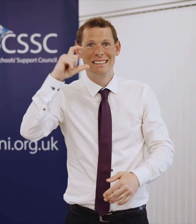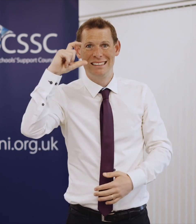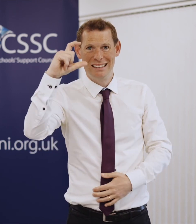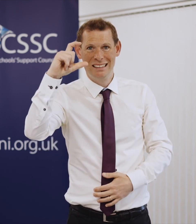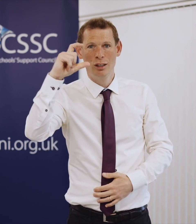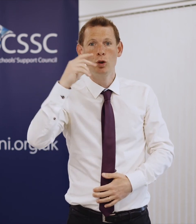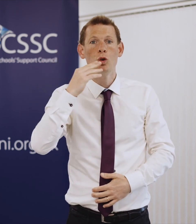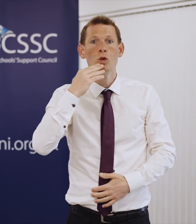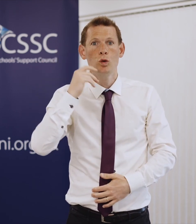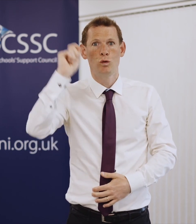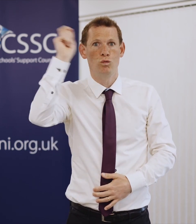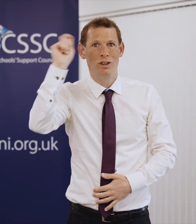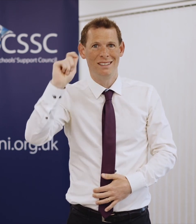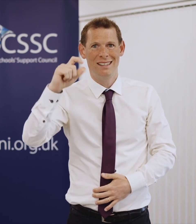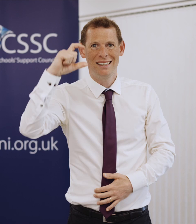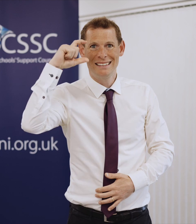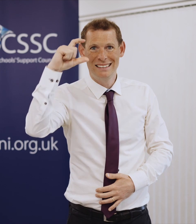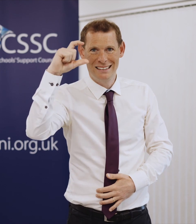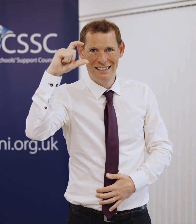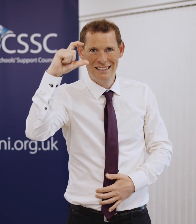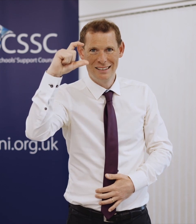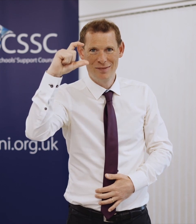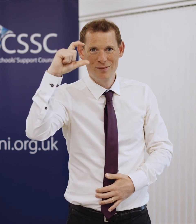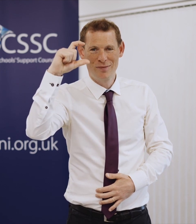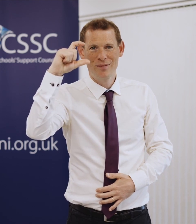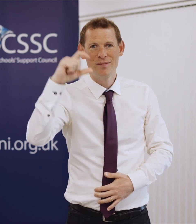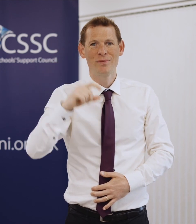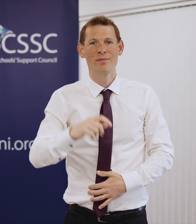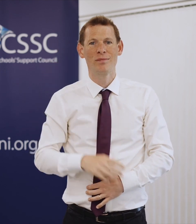paper, and for the letter C you're going to use your dominant hand which is your right hand.